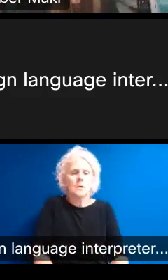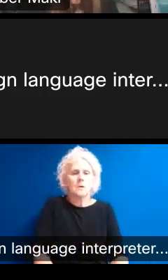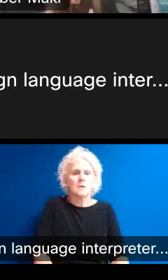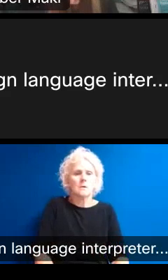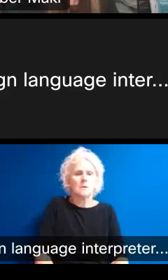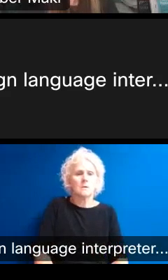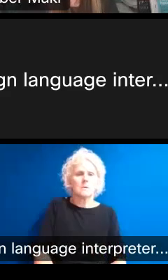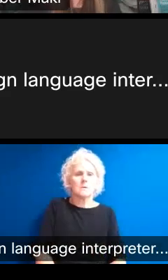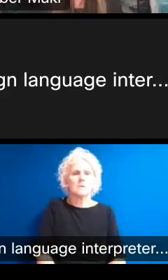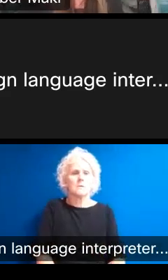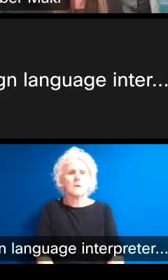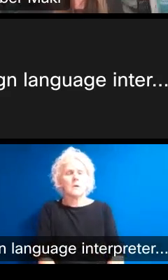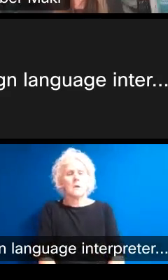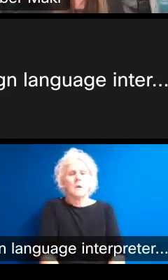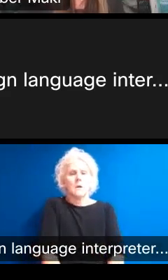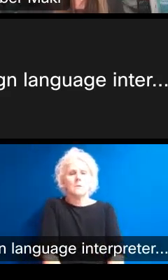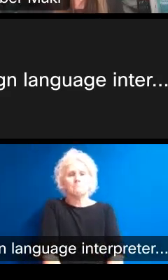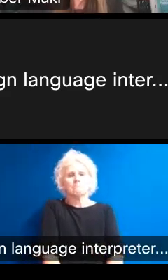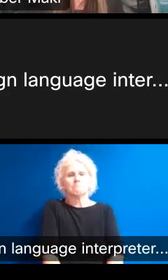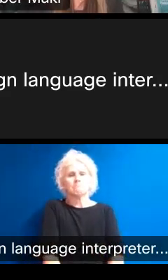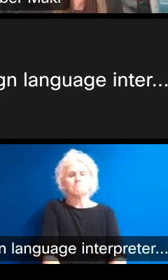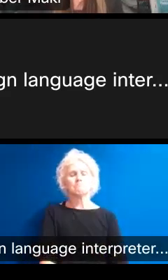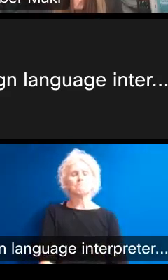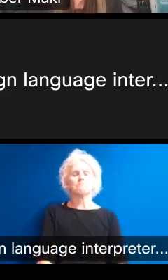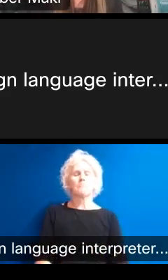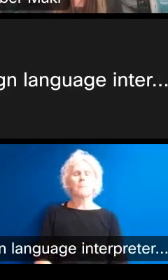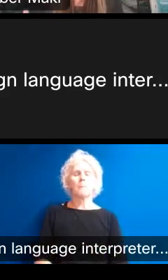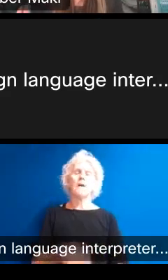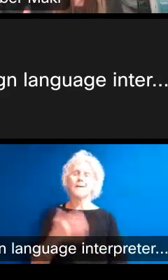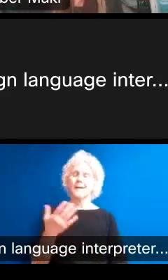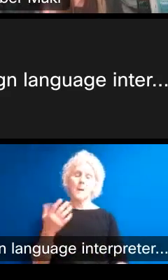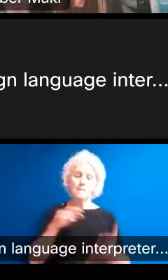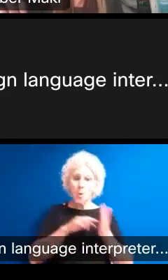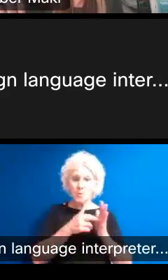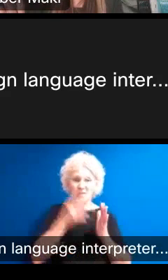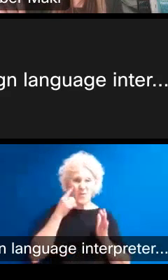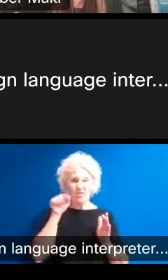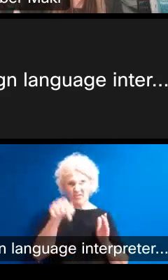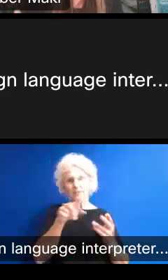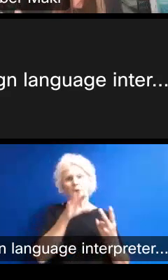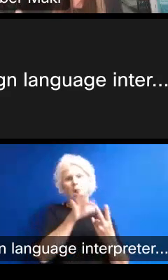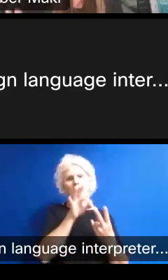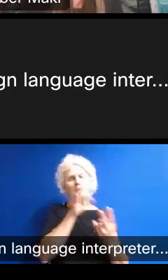So, the intention behind having this option was really the idea was that the person might